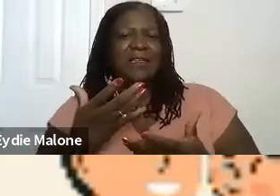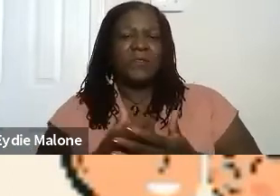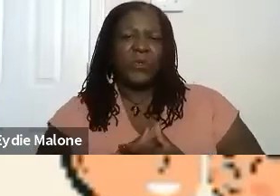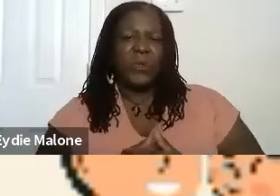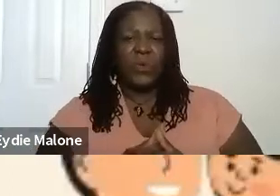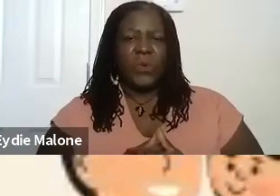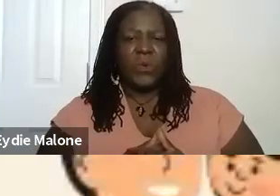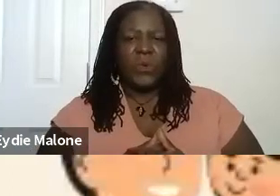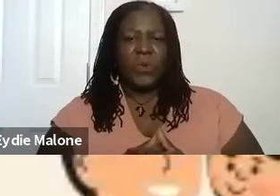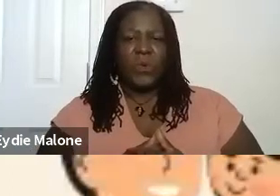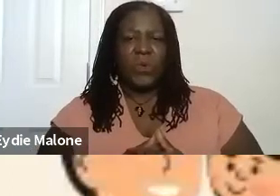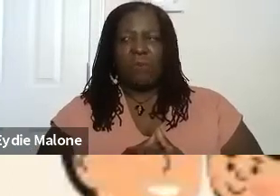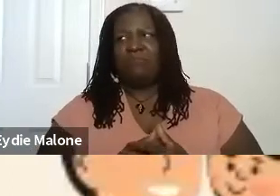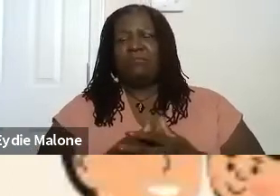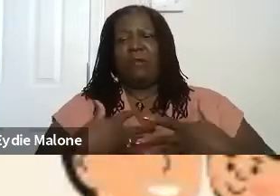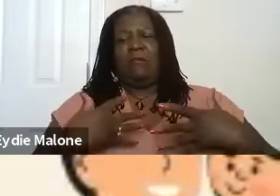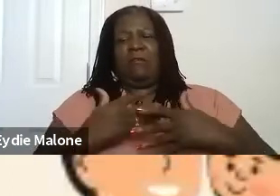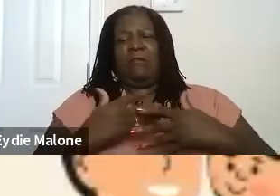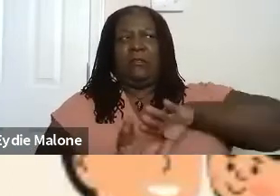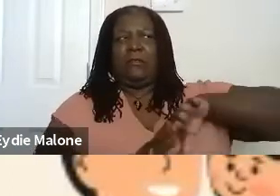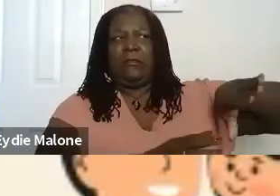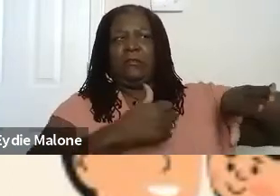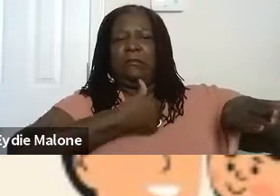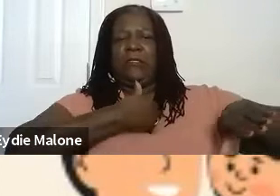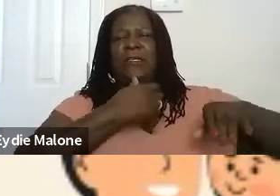vaccinated so I could spend what time I can with them.